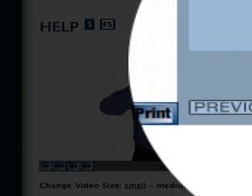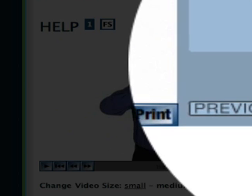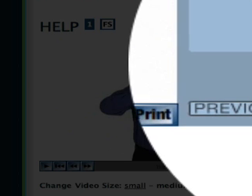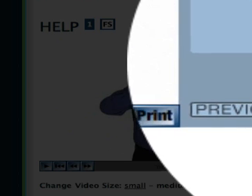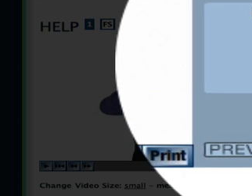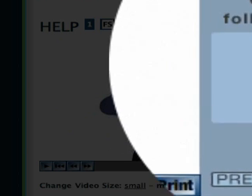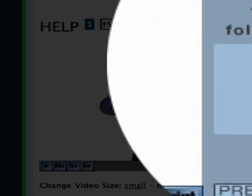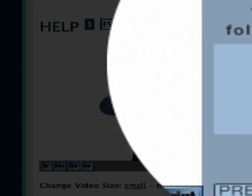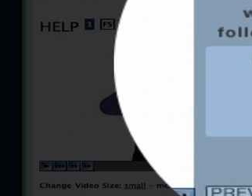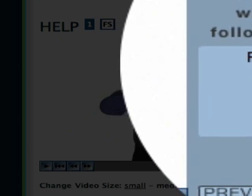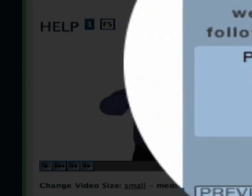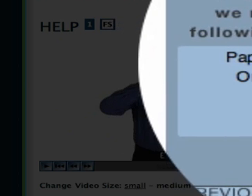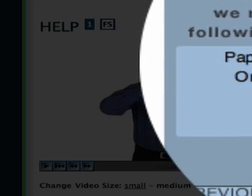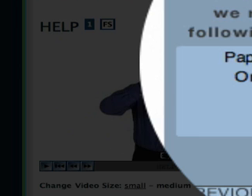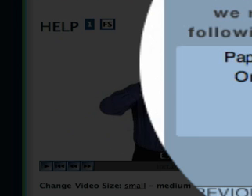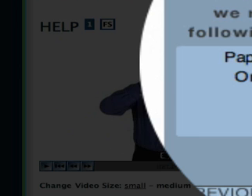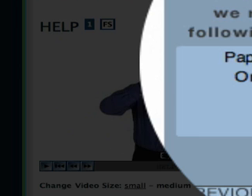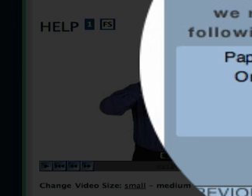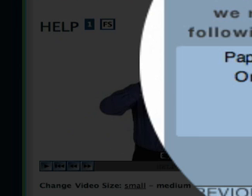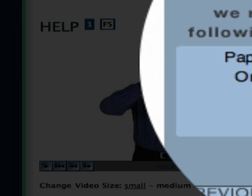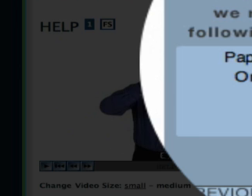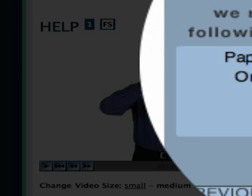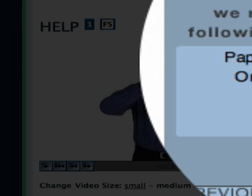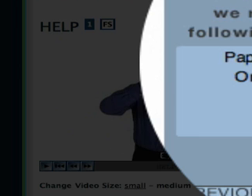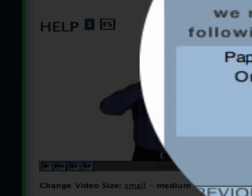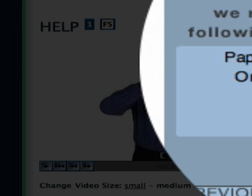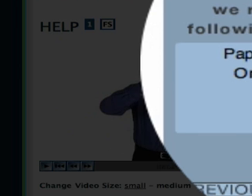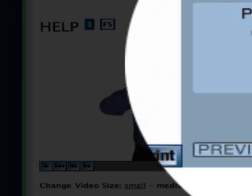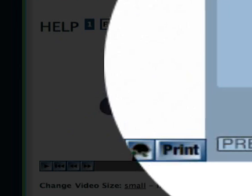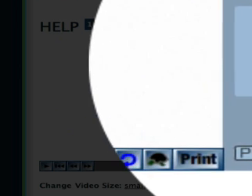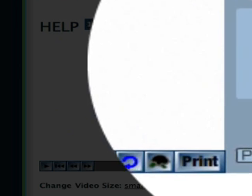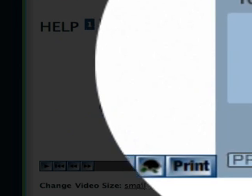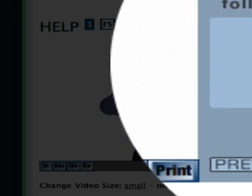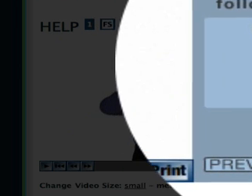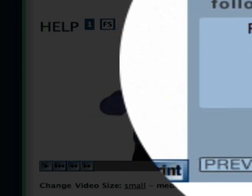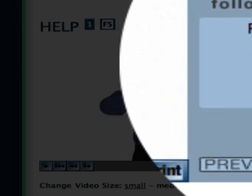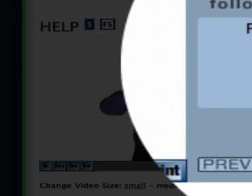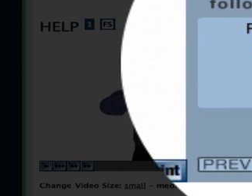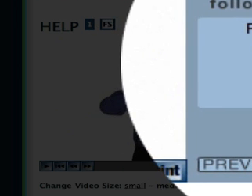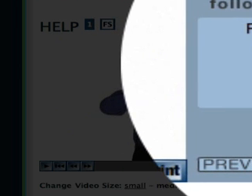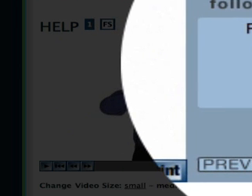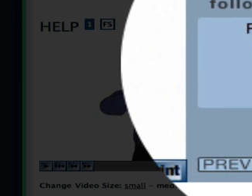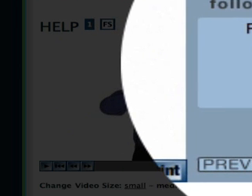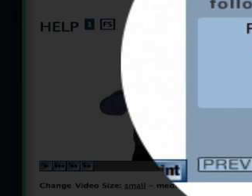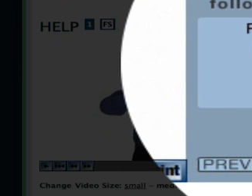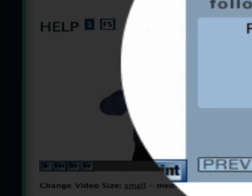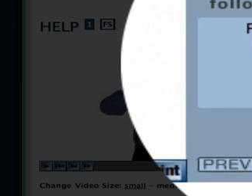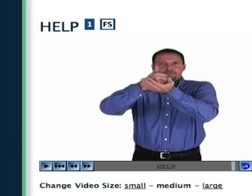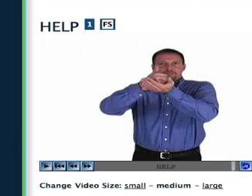So it says, print with a standard 8.5 by 11 inch piece of paper and use the orientation of portrait.